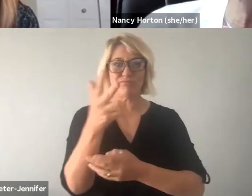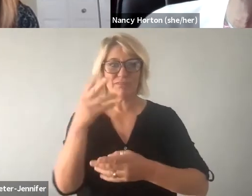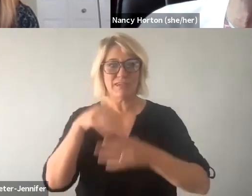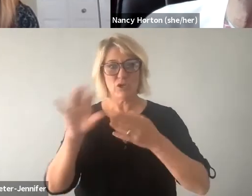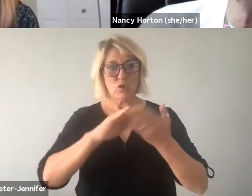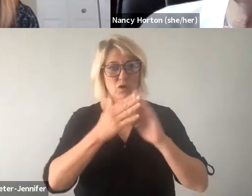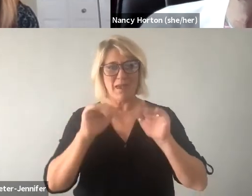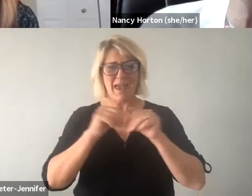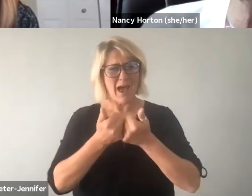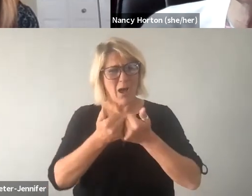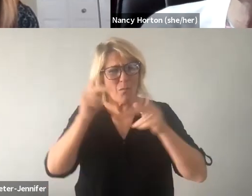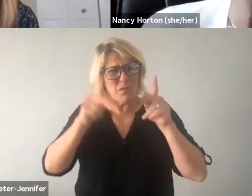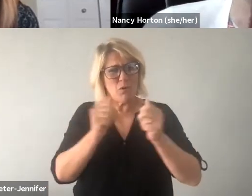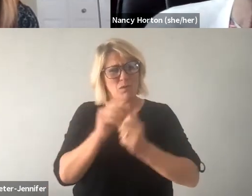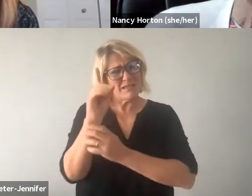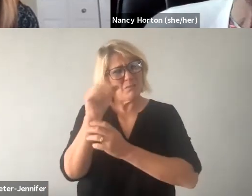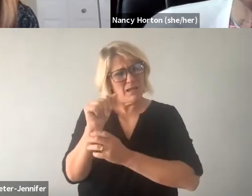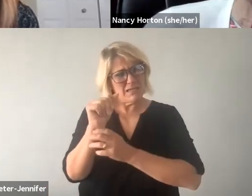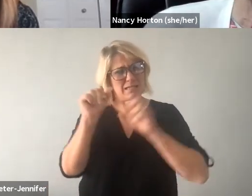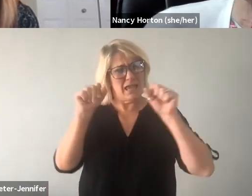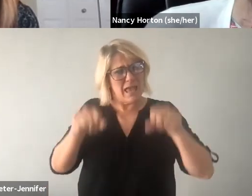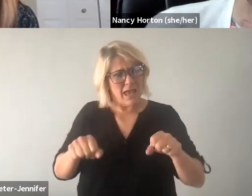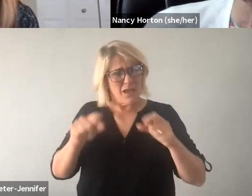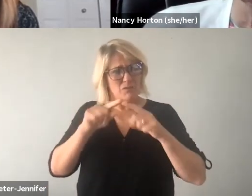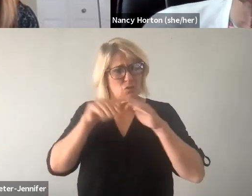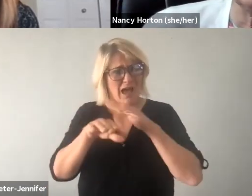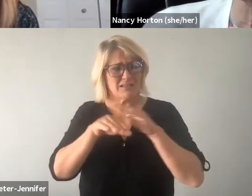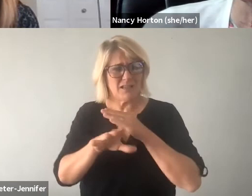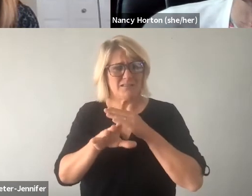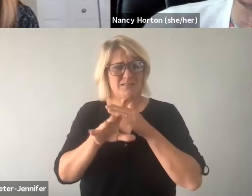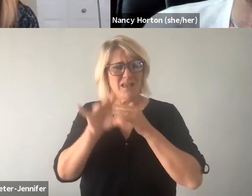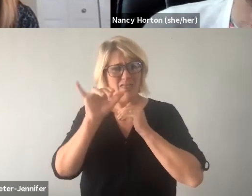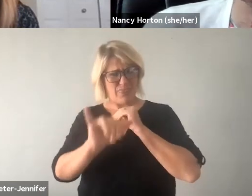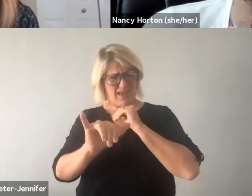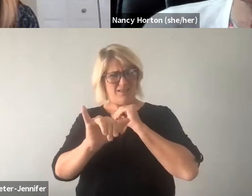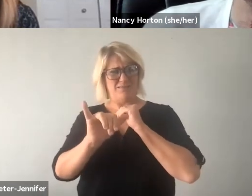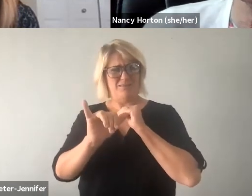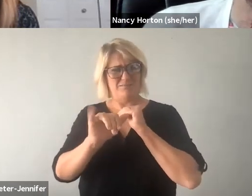if there's a vaccination mobile going around in your community, how are